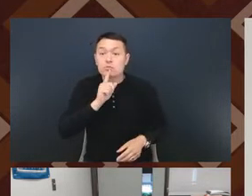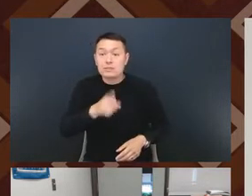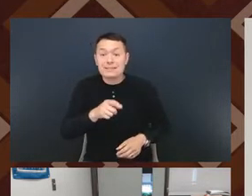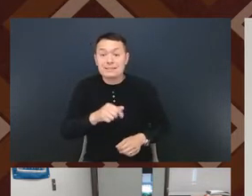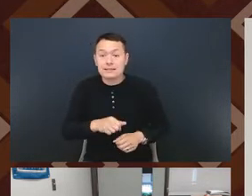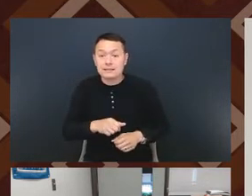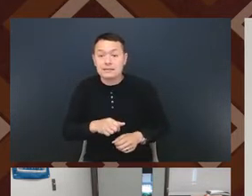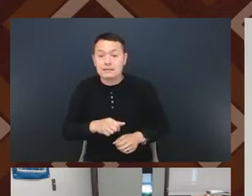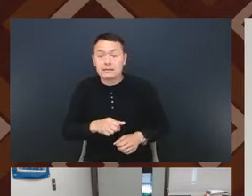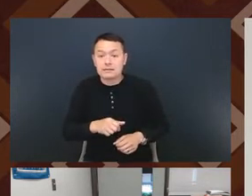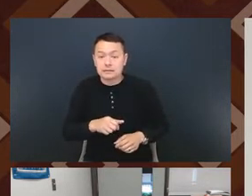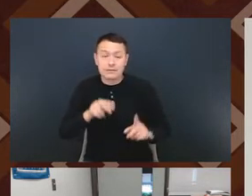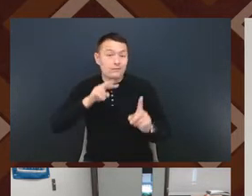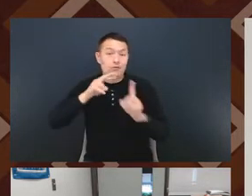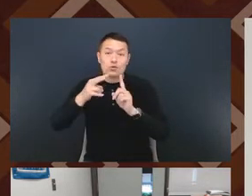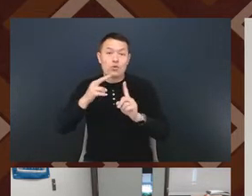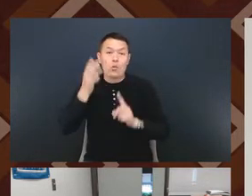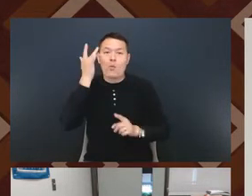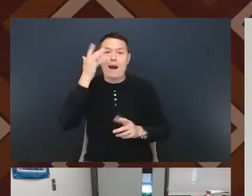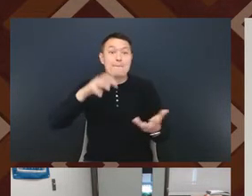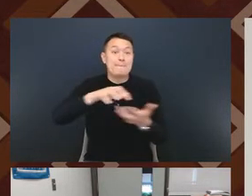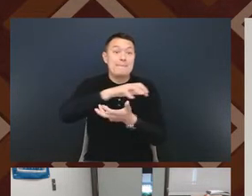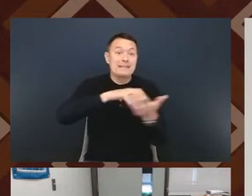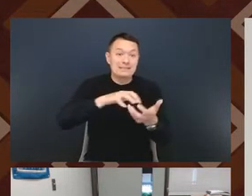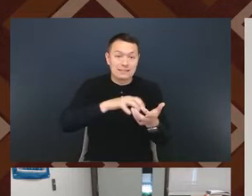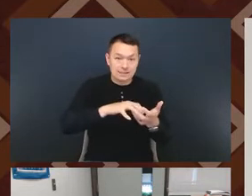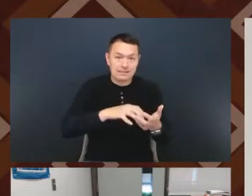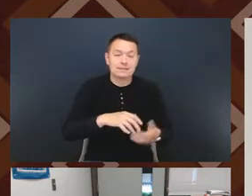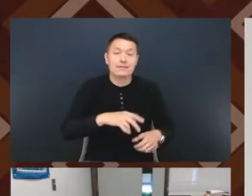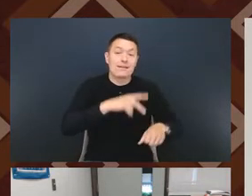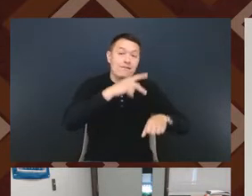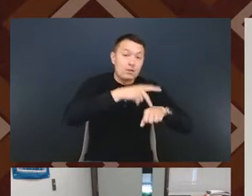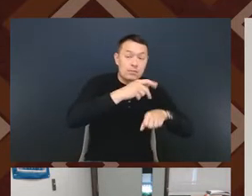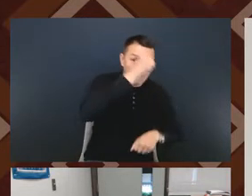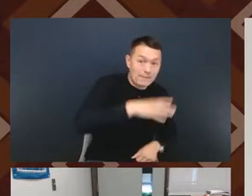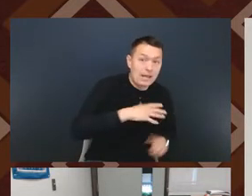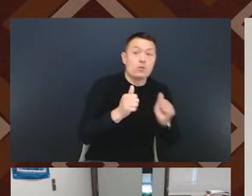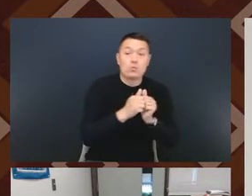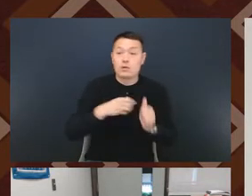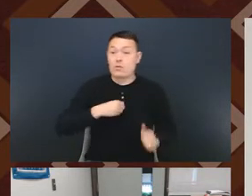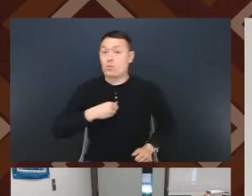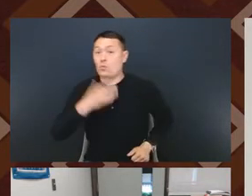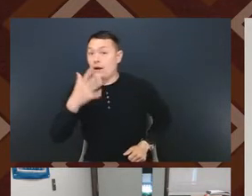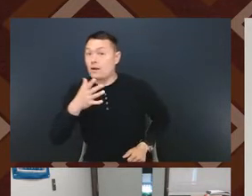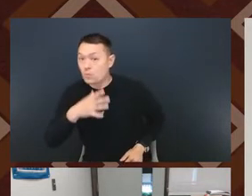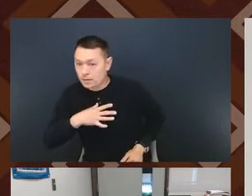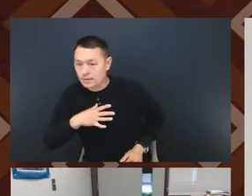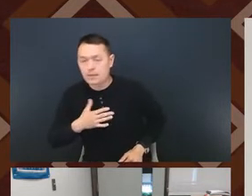by the mixing of the Filipino men and the White women. I tell my classes